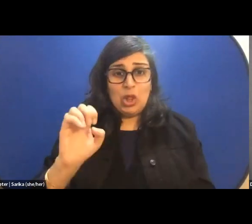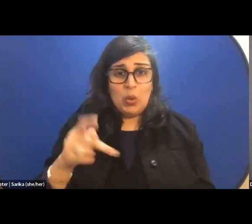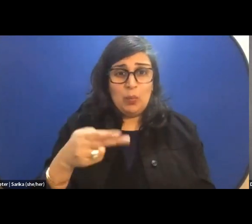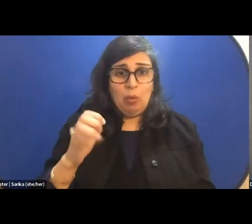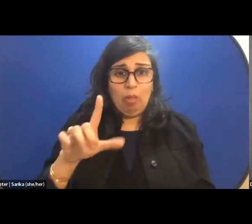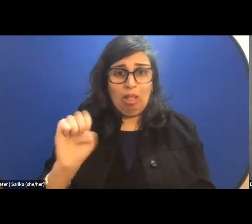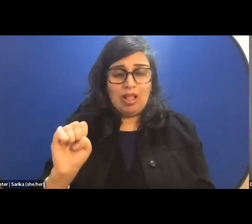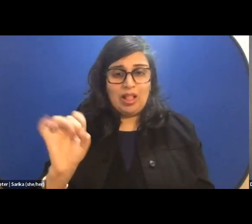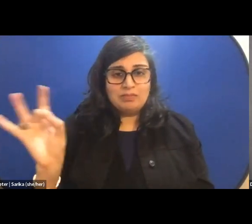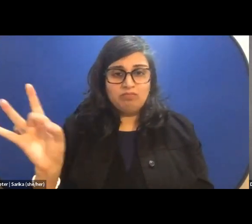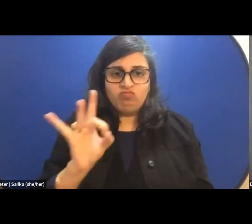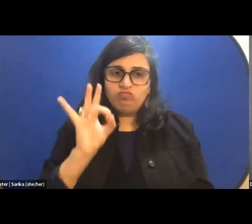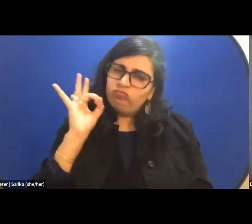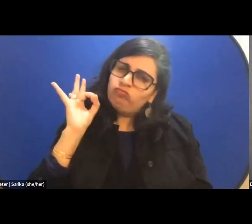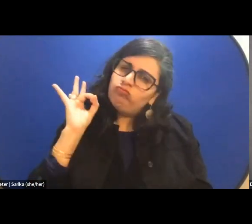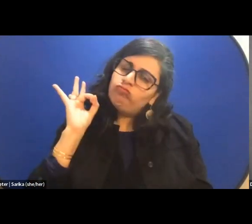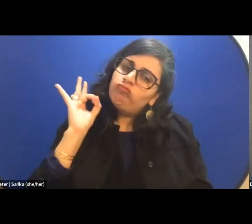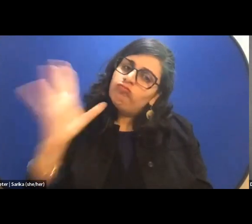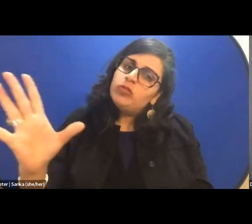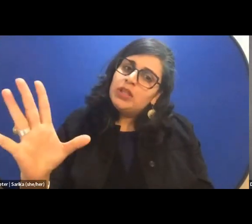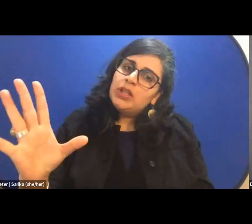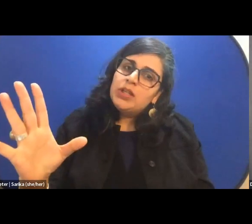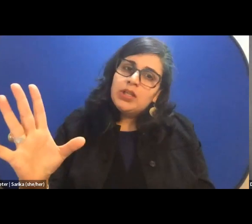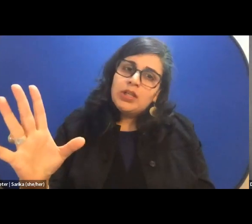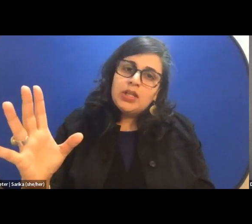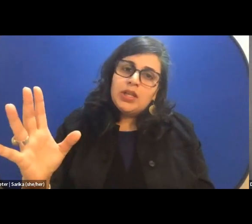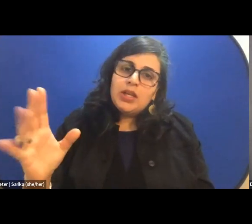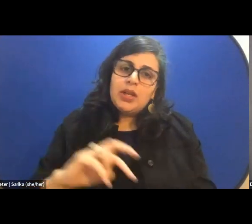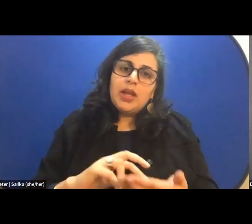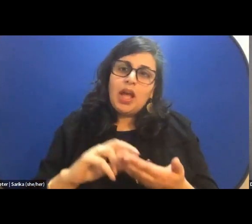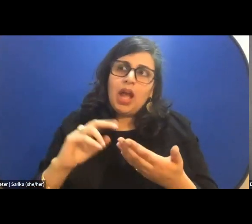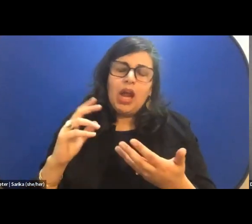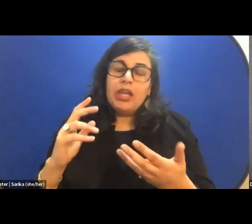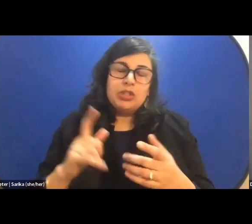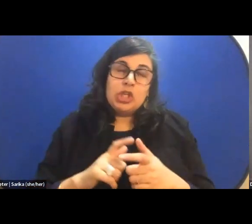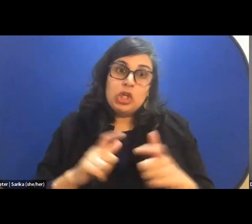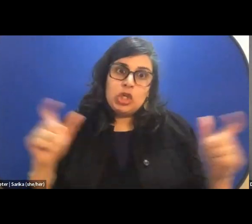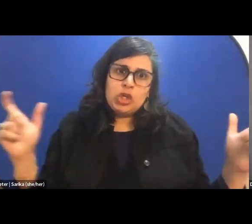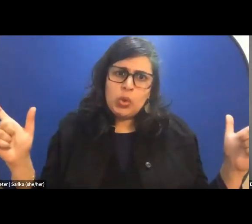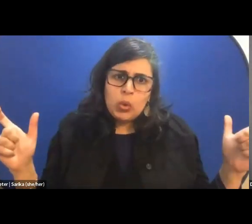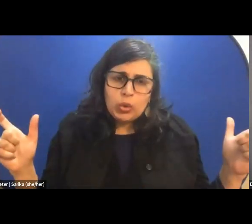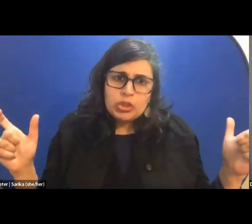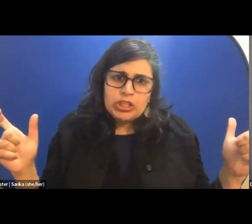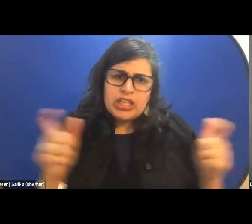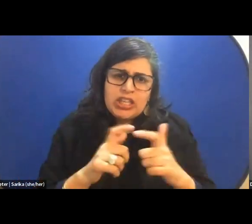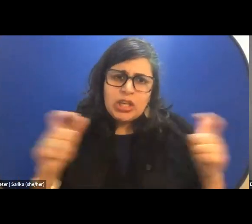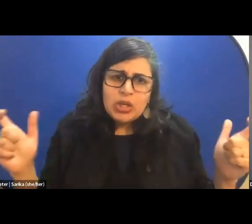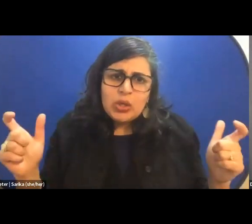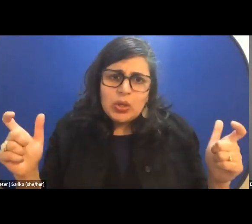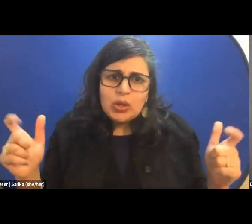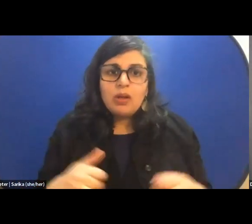of physical force under Oregon law. The size of that loophole is